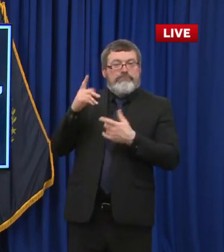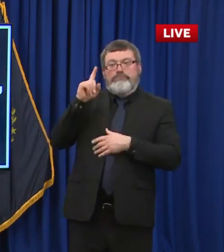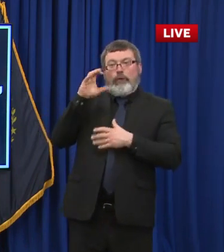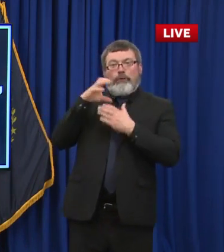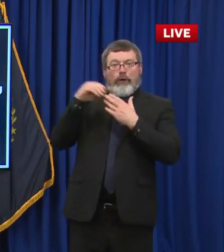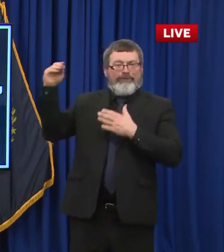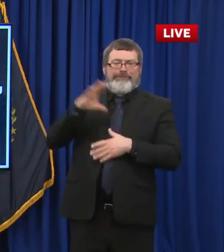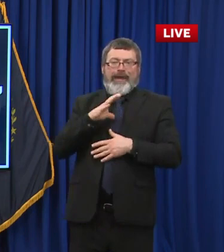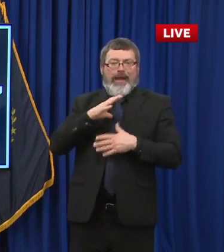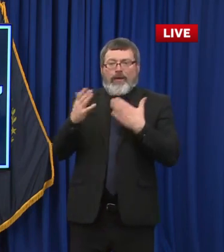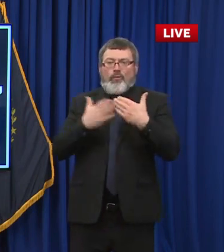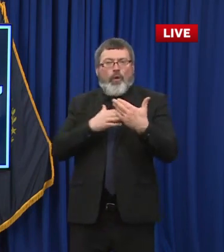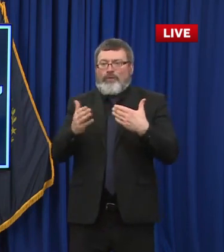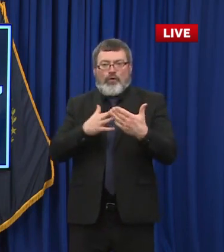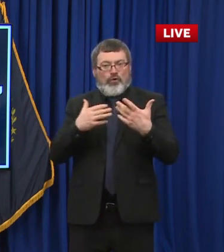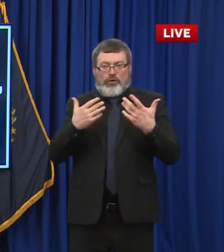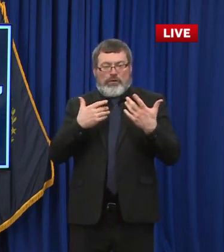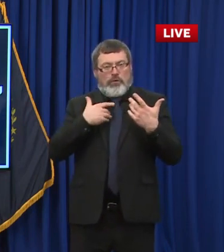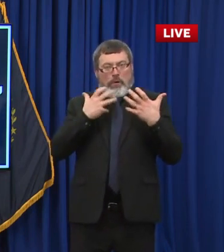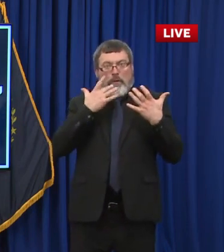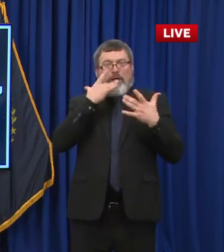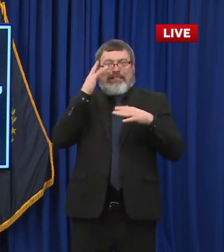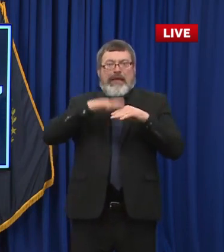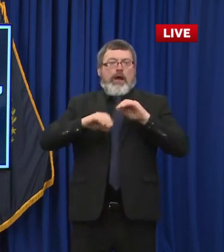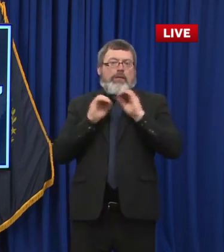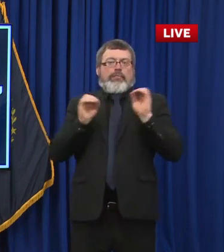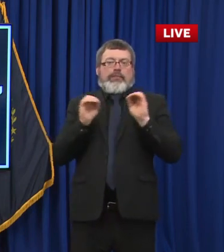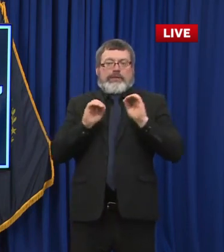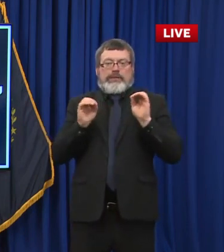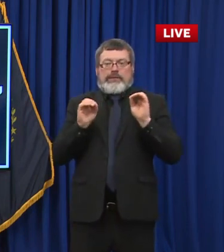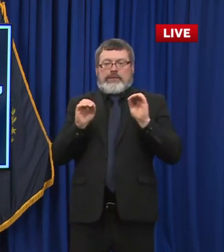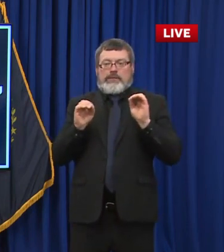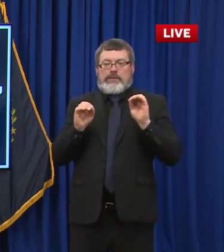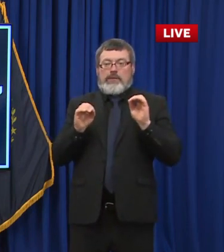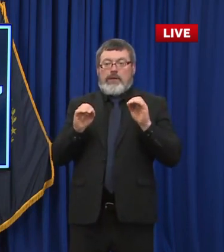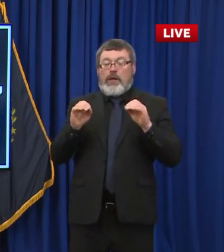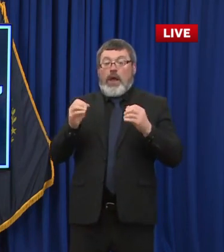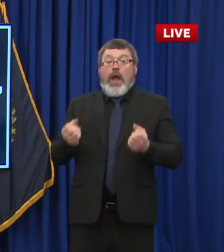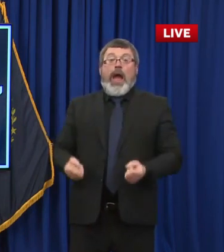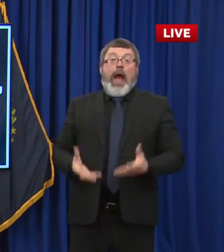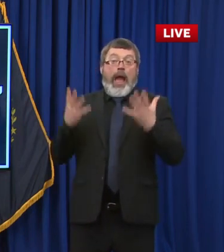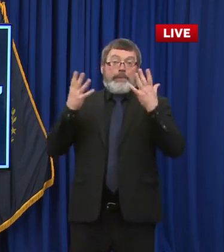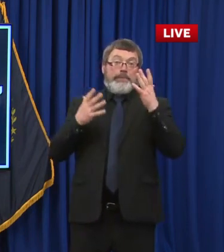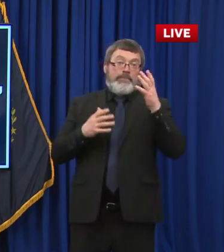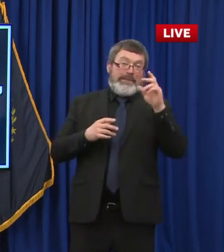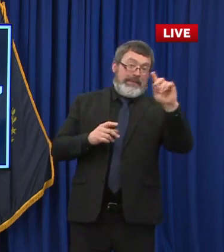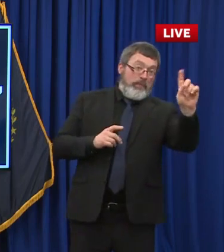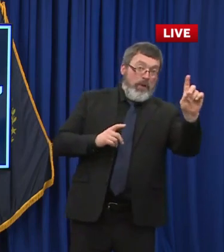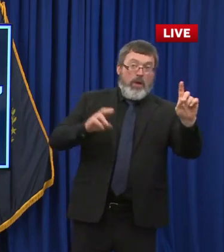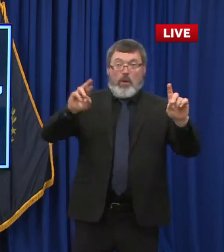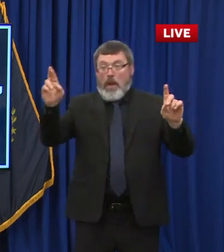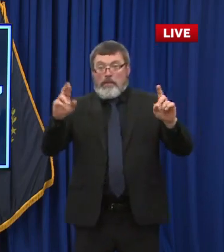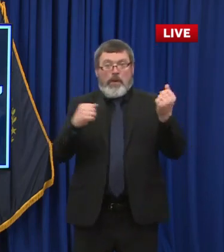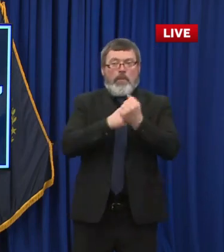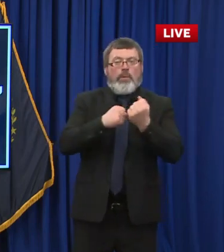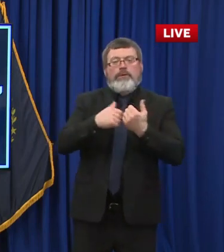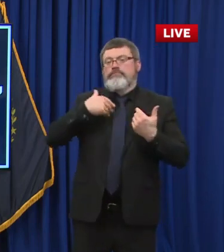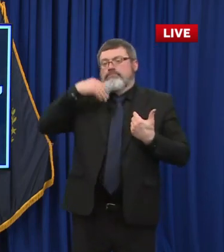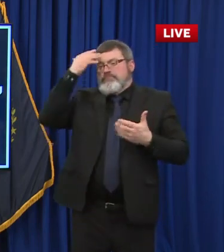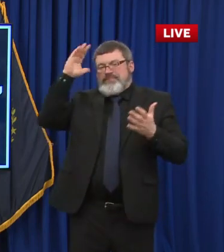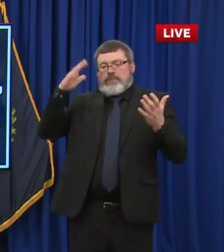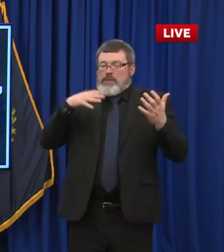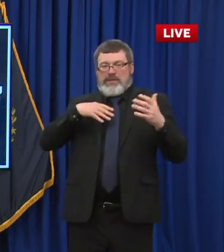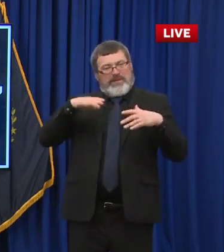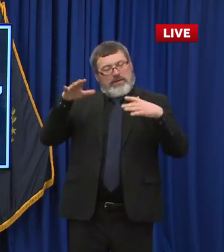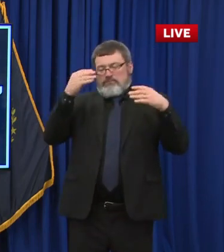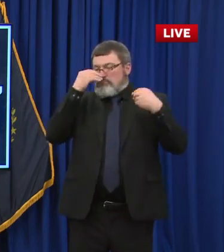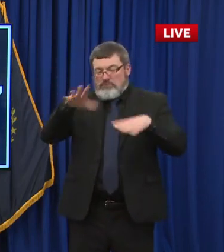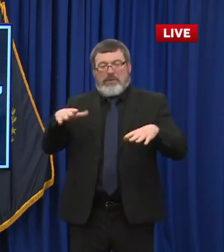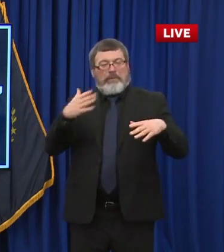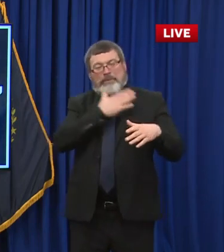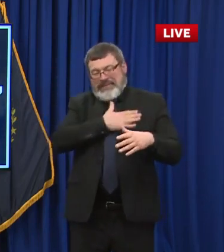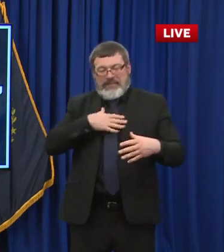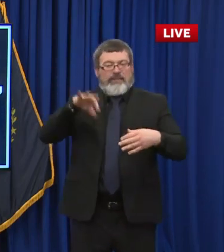I’LL TAKE A WILL TAKE JUST SOMETHING GET SOMETHING DONE FOR GOODNESS SAKES AND YEAH, AND I DON’T CARE WHETHER REPUBLICANS VOTE FOR DEMOCRATS VOTE FOR IT ALL 100 VOTE FOR SENATORS WROTE